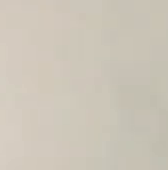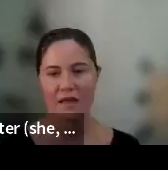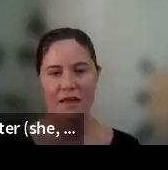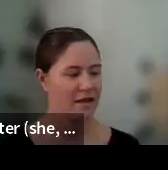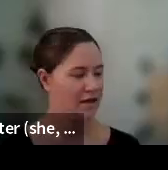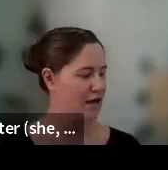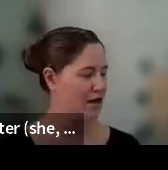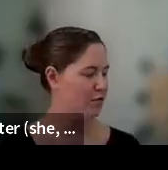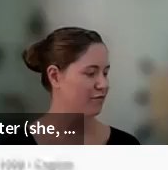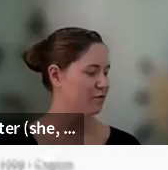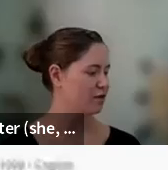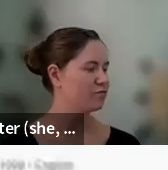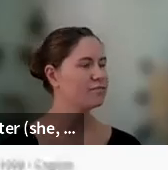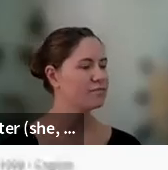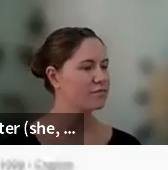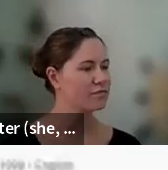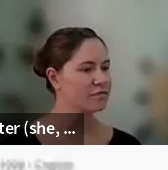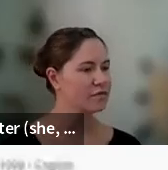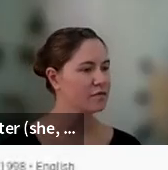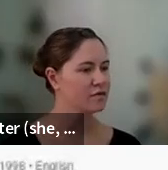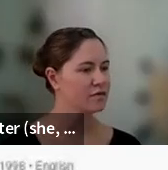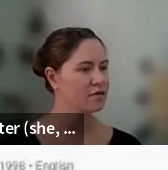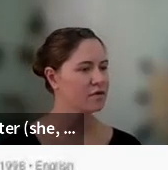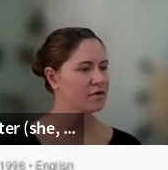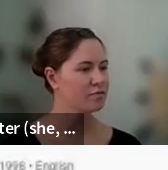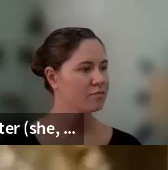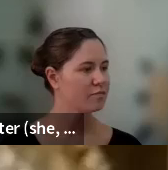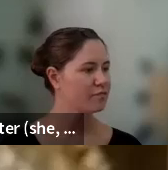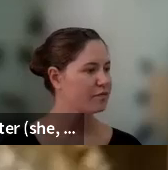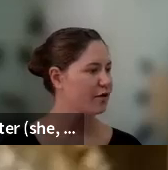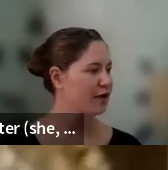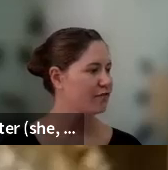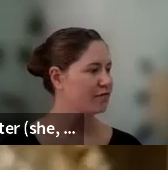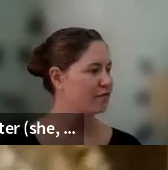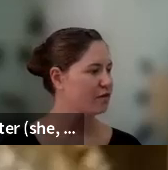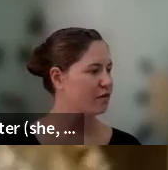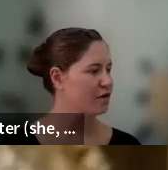There we go.